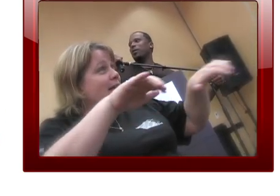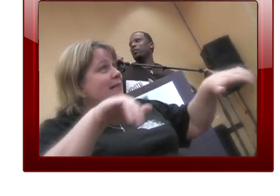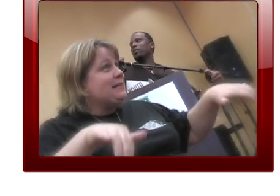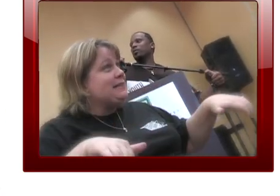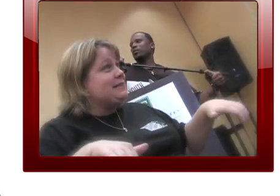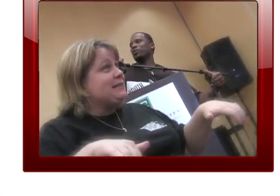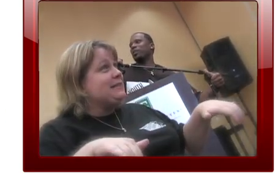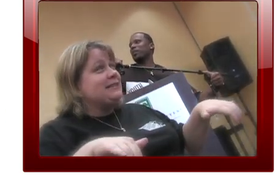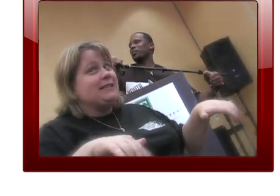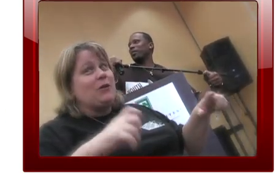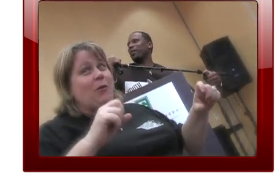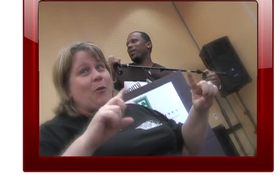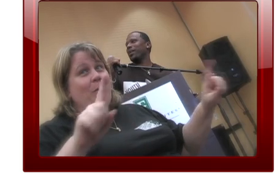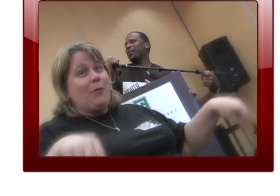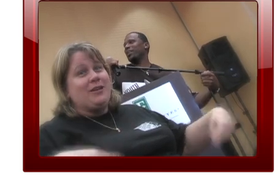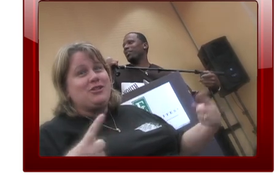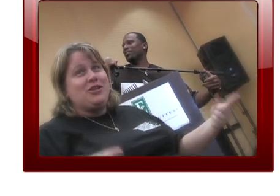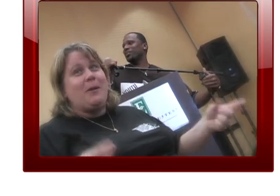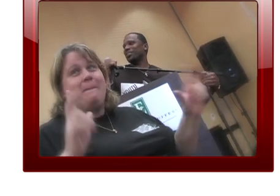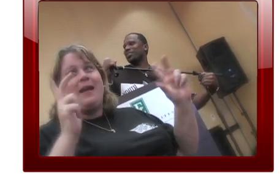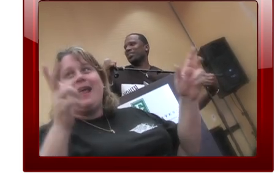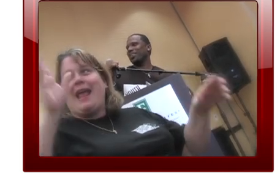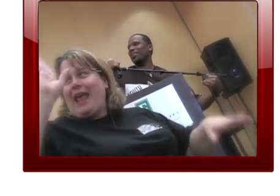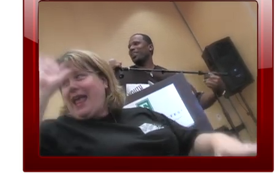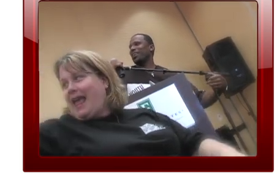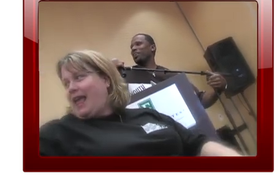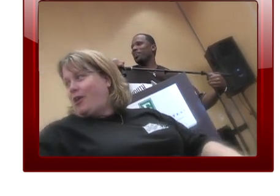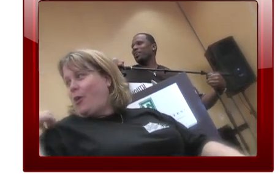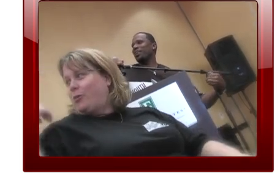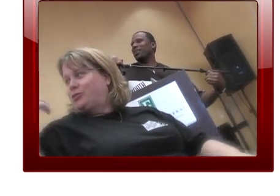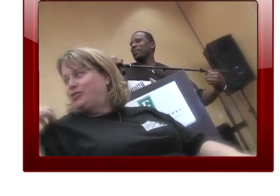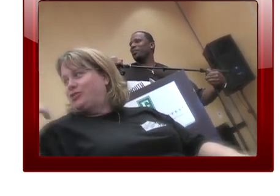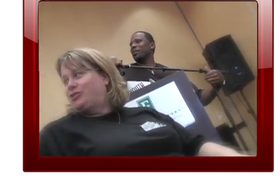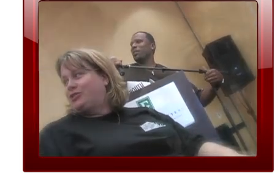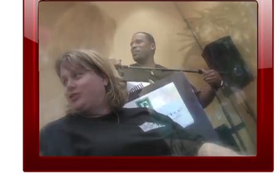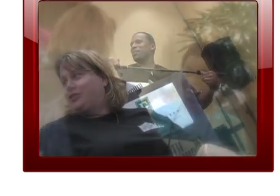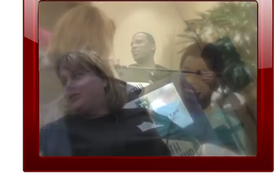Speak clearly and expressively.